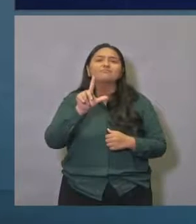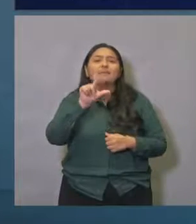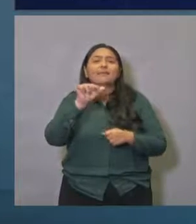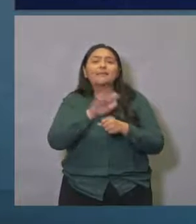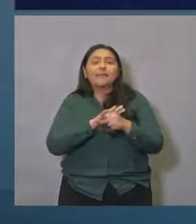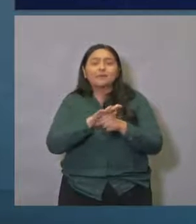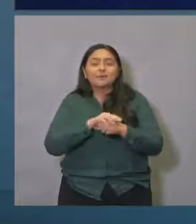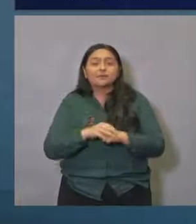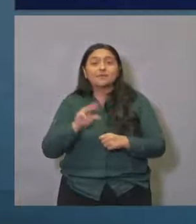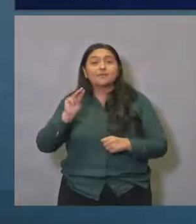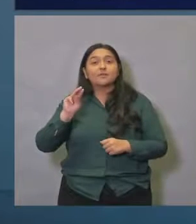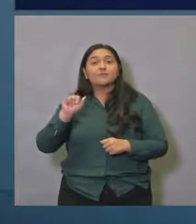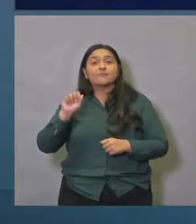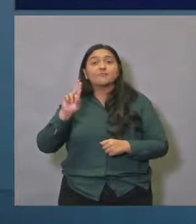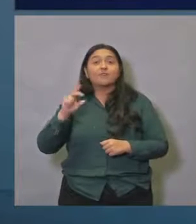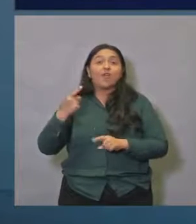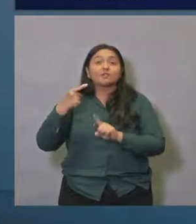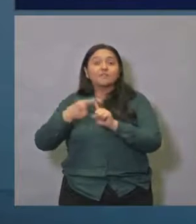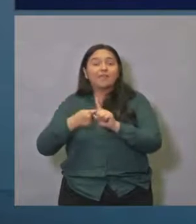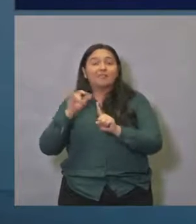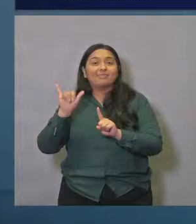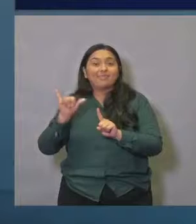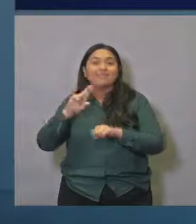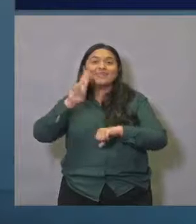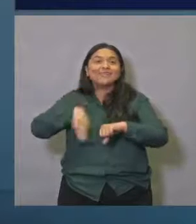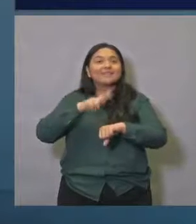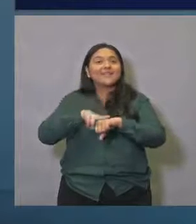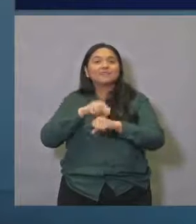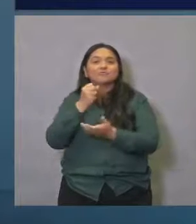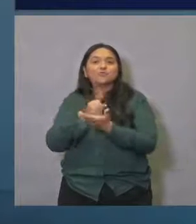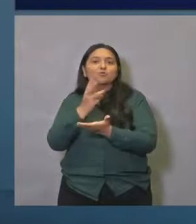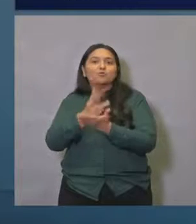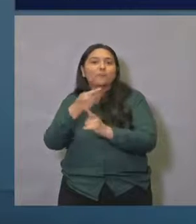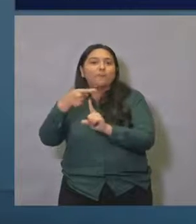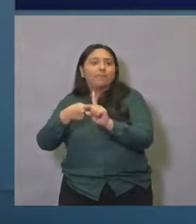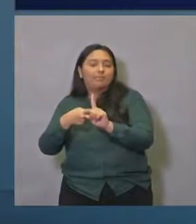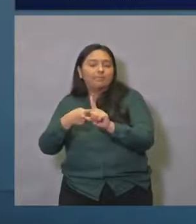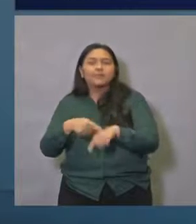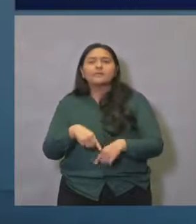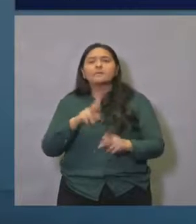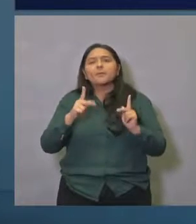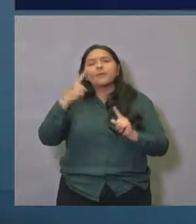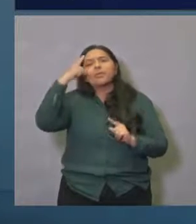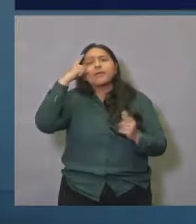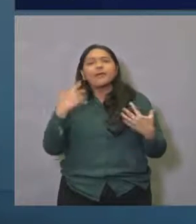CLINICS AND HEALTH SYSTEM ACROSS LA COUNTY. MARCH'S NATIONAL SOCIAL WORKER